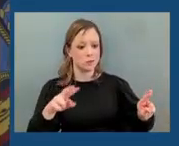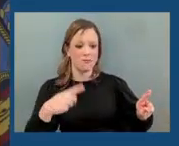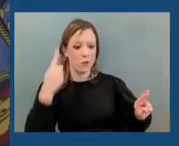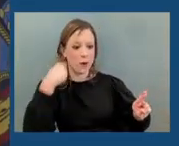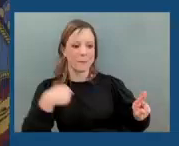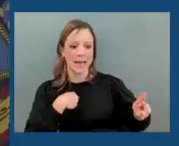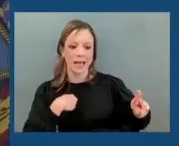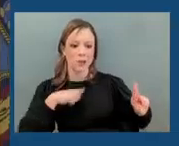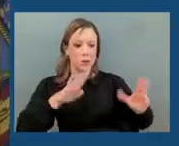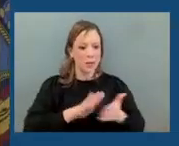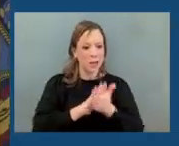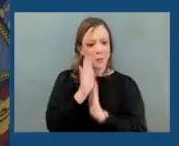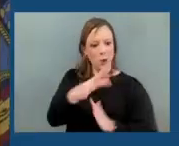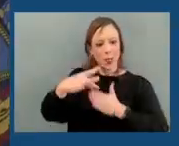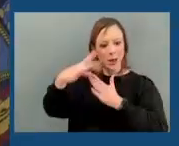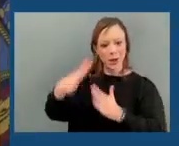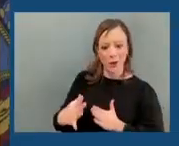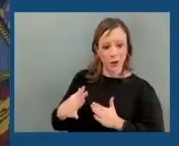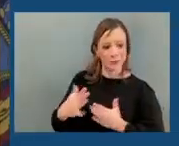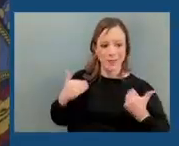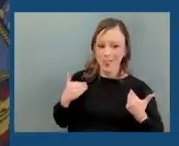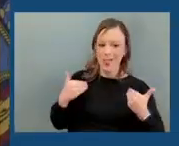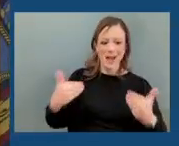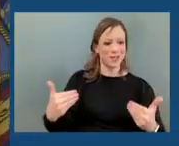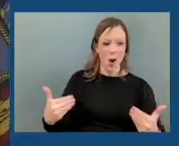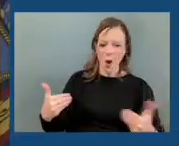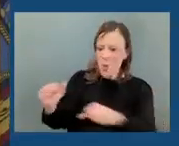let's go. Let's go to work. Thank you,